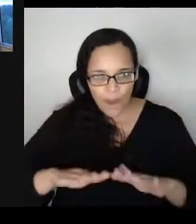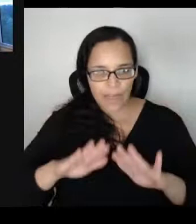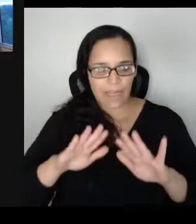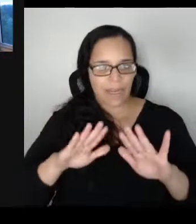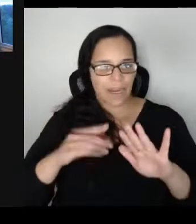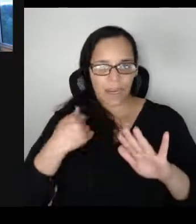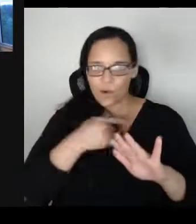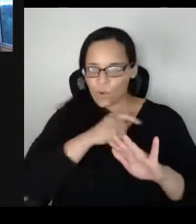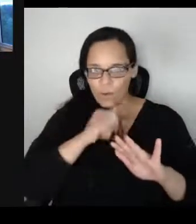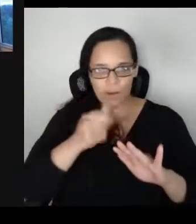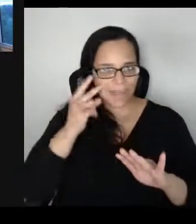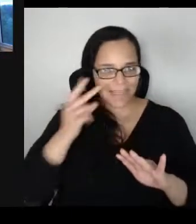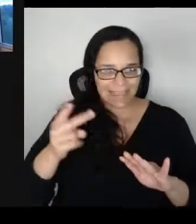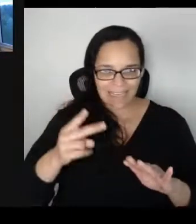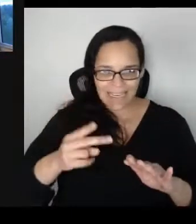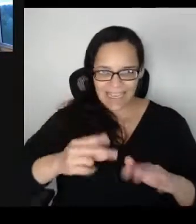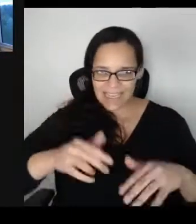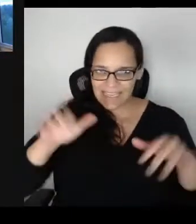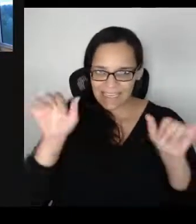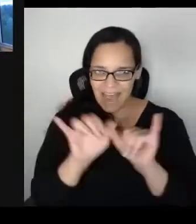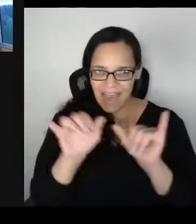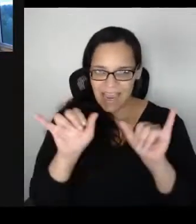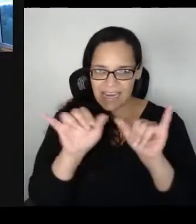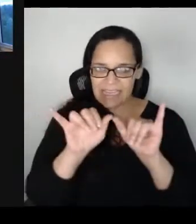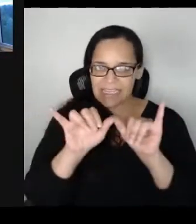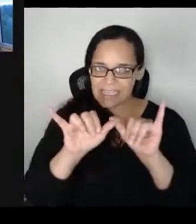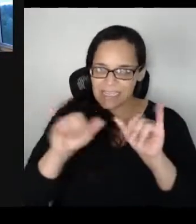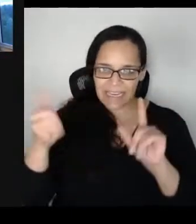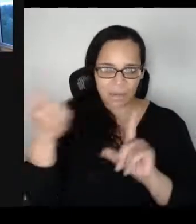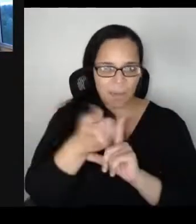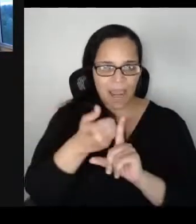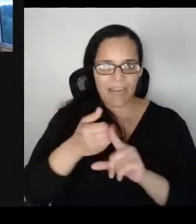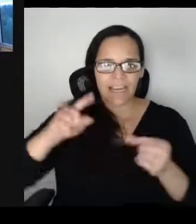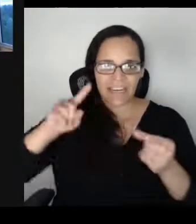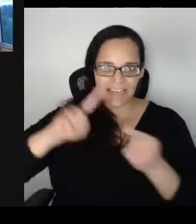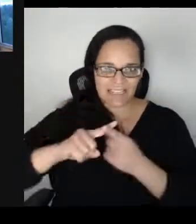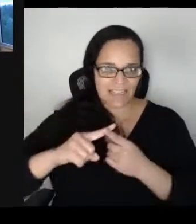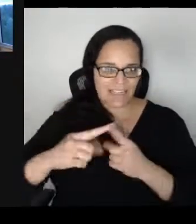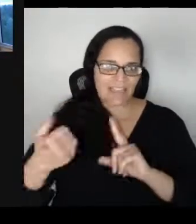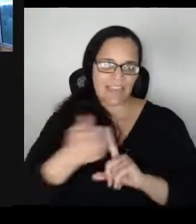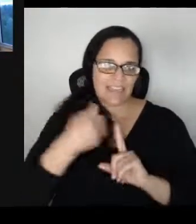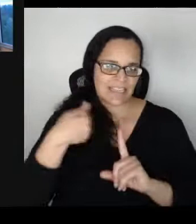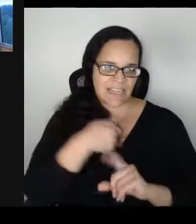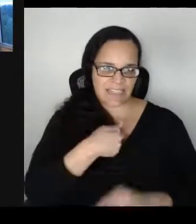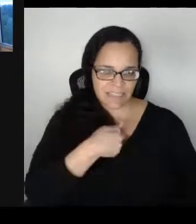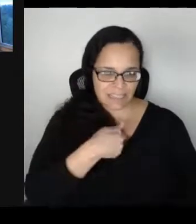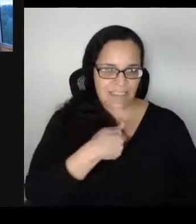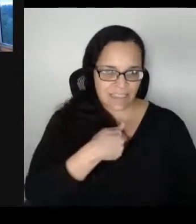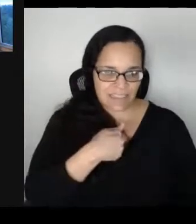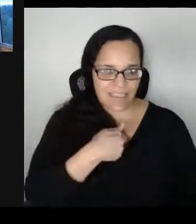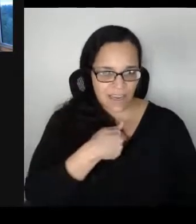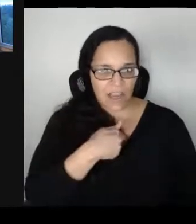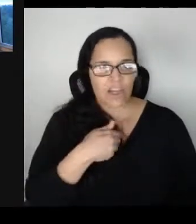of it until it's actually coming up for us. And so find where are the places where